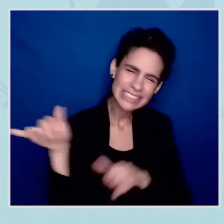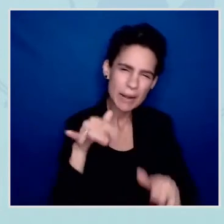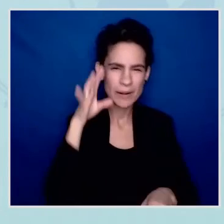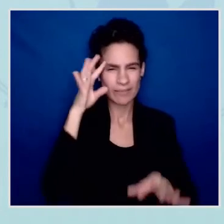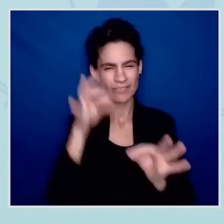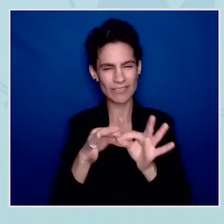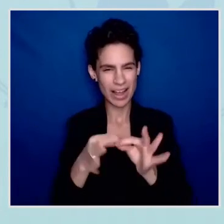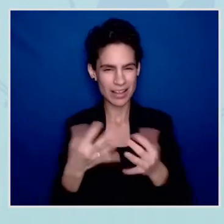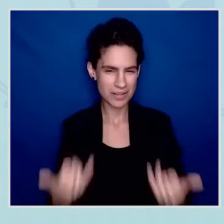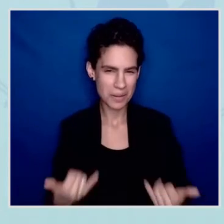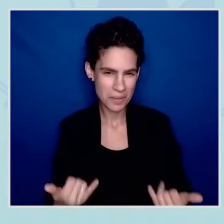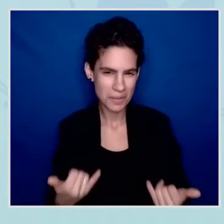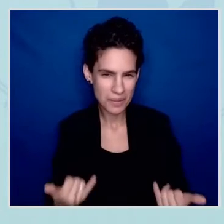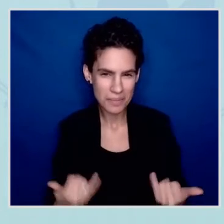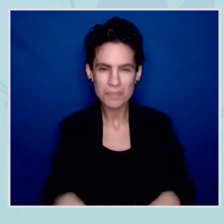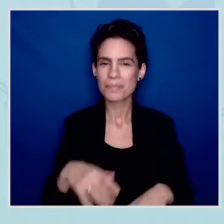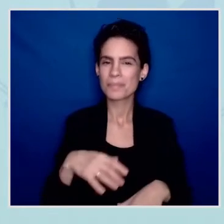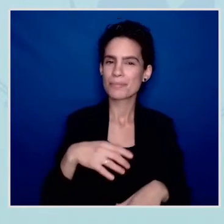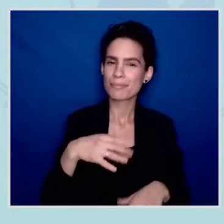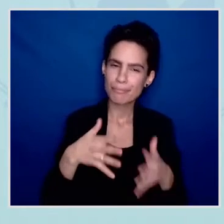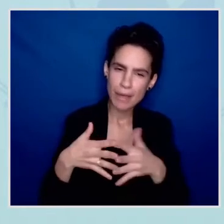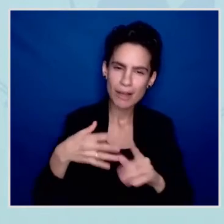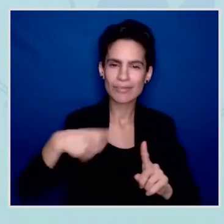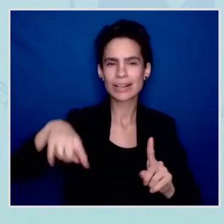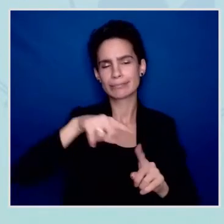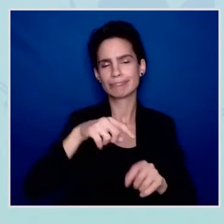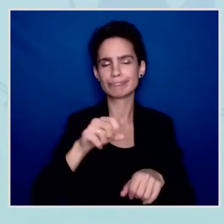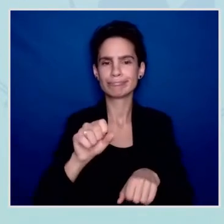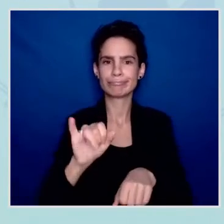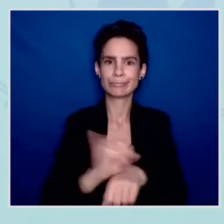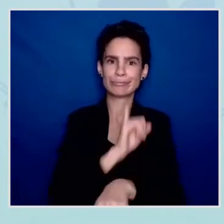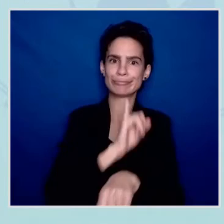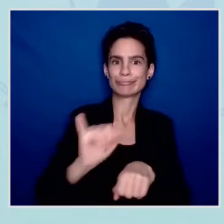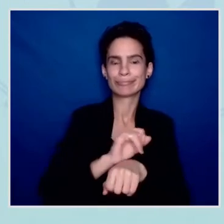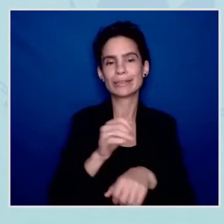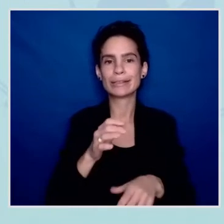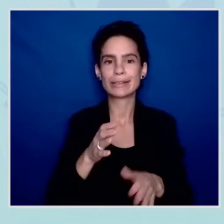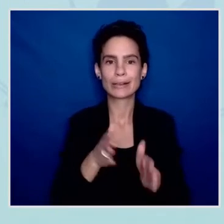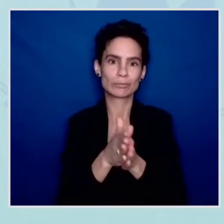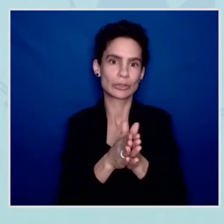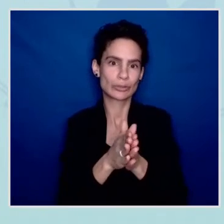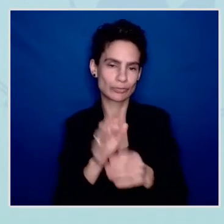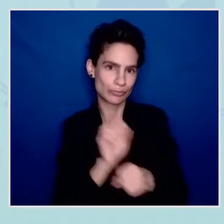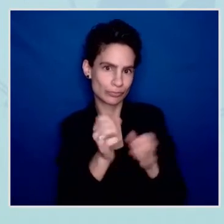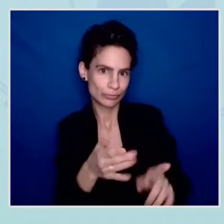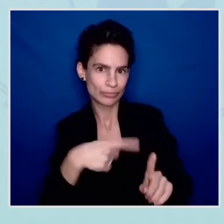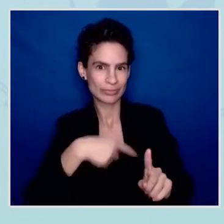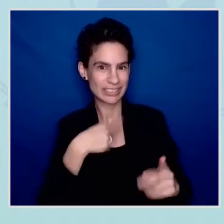THAT'S THE SAME VISION, THE